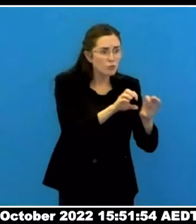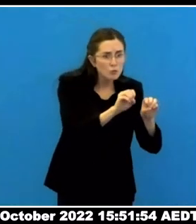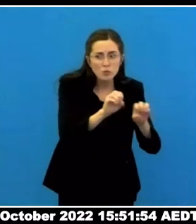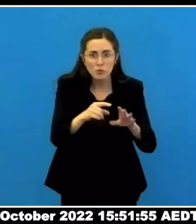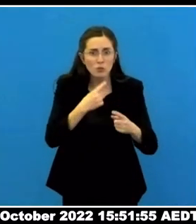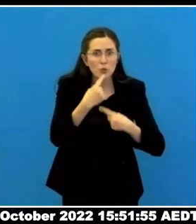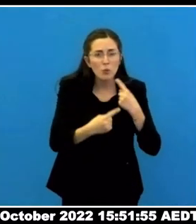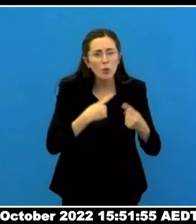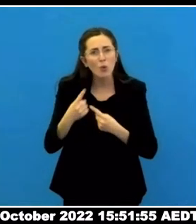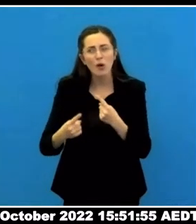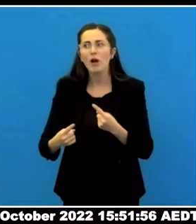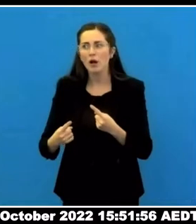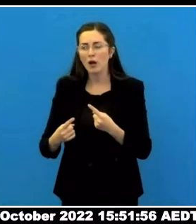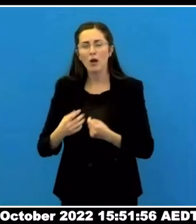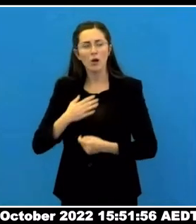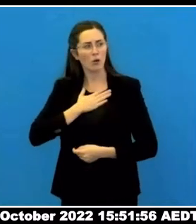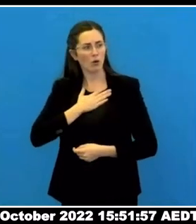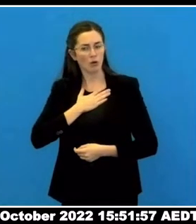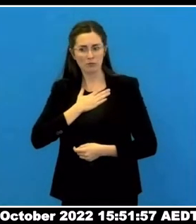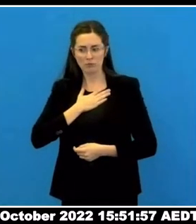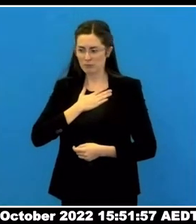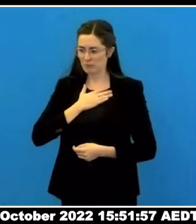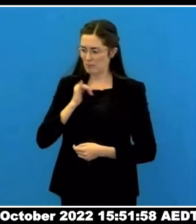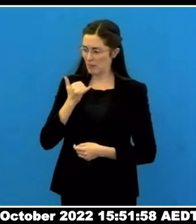and sometimes you feel that, oh, maybe it's not right.